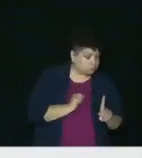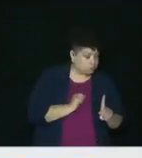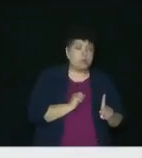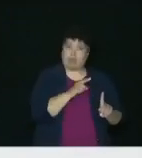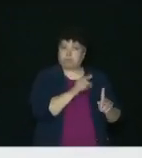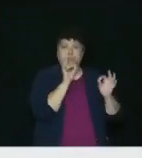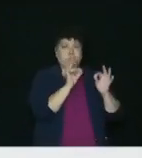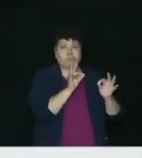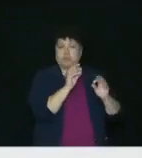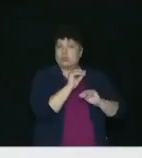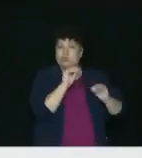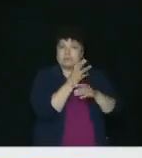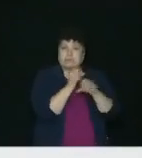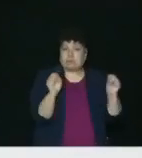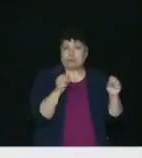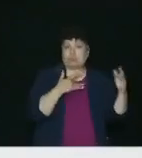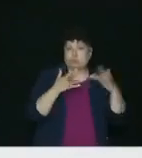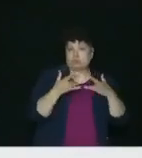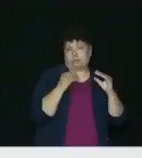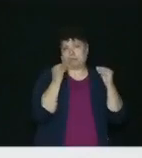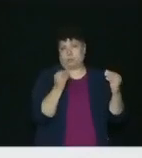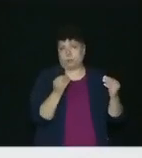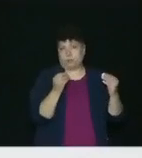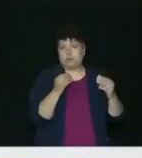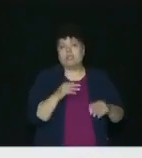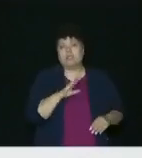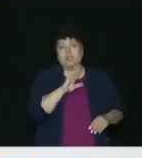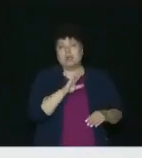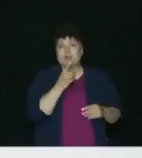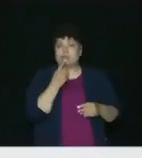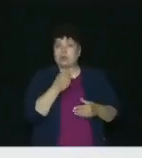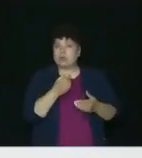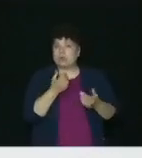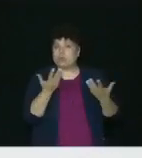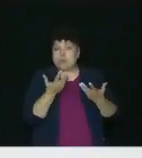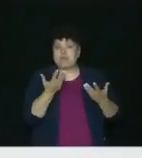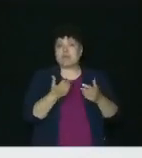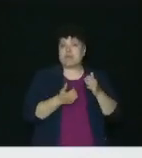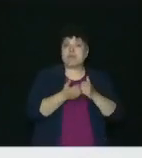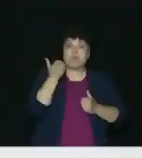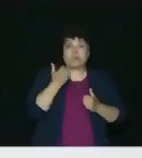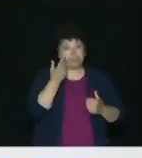WERE FOLLOWED CLOSELY WITH ANY REPORTS OF SIDE EFFECTS.